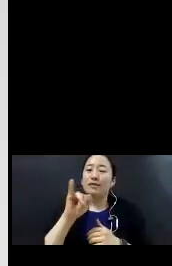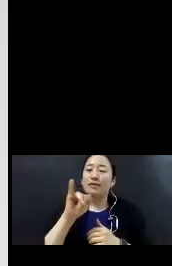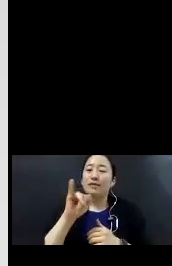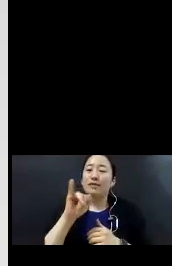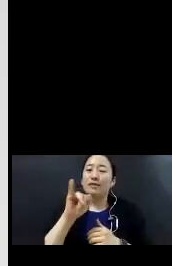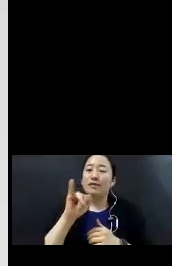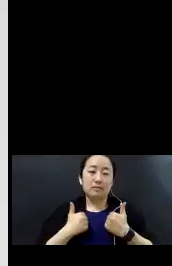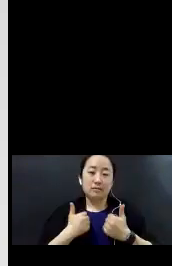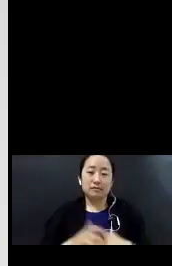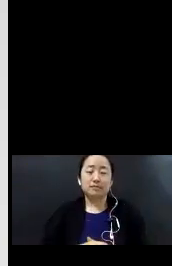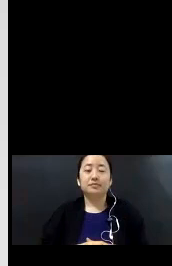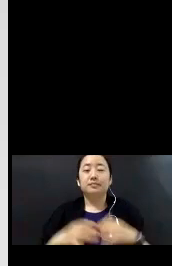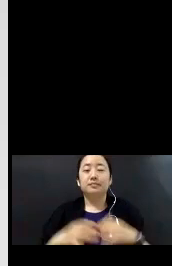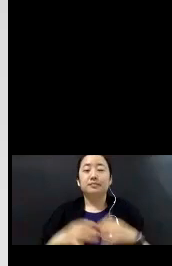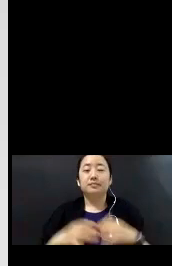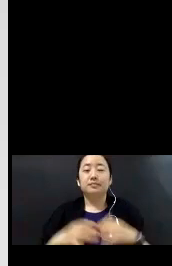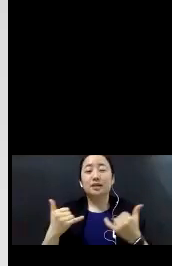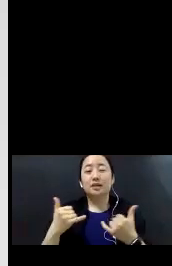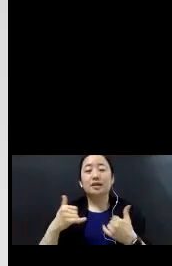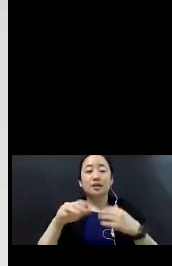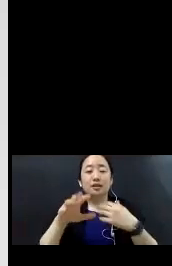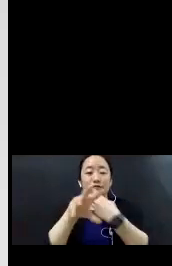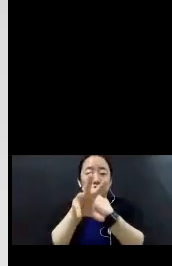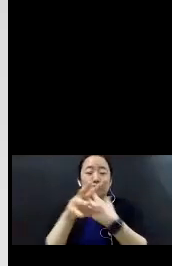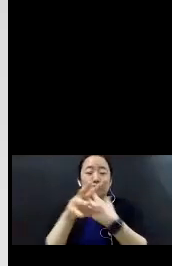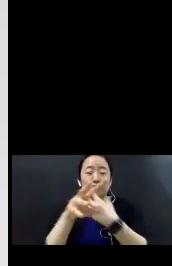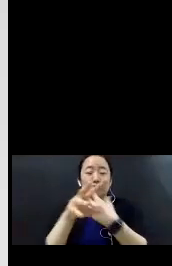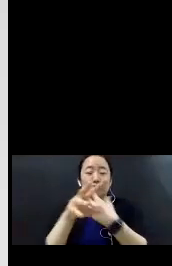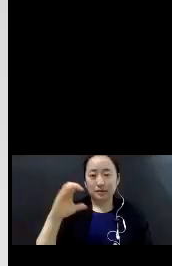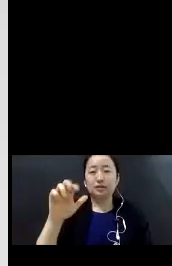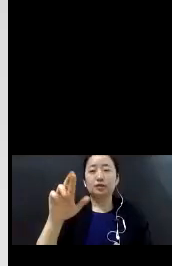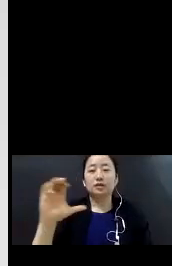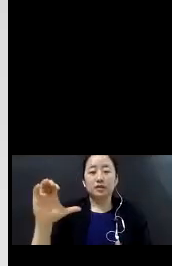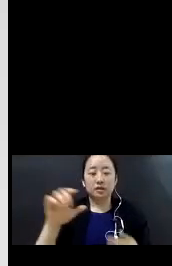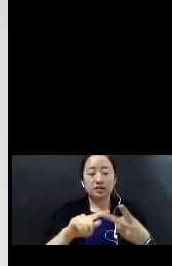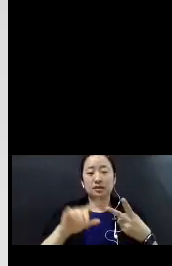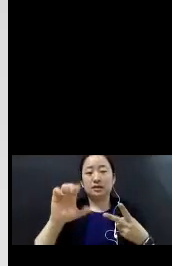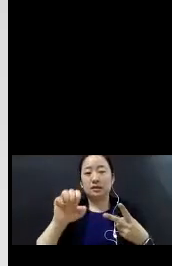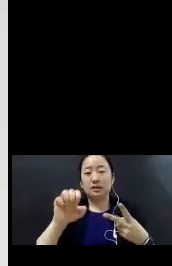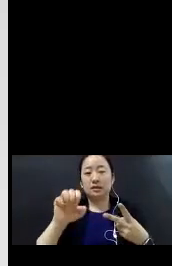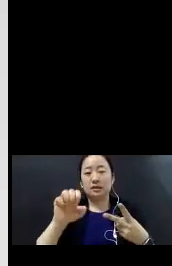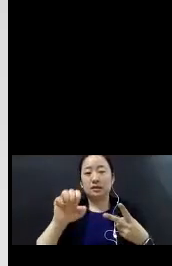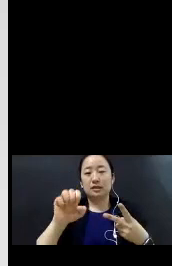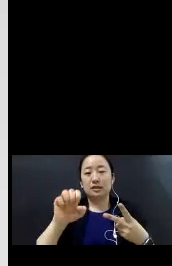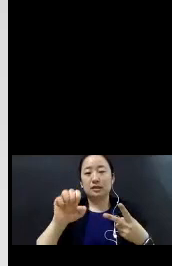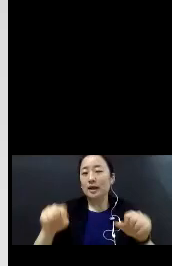TODAY'S WEBINAR WILL HAVE CRC AND CEU CERTIFICATES MADE AVAILABLE.